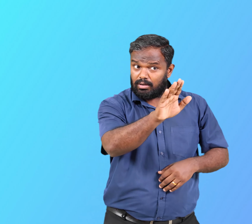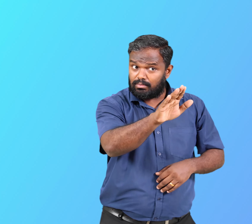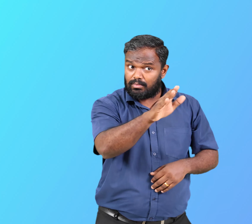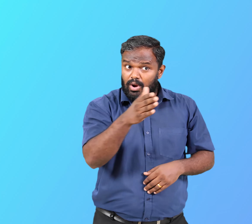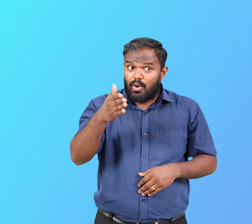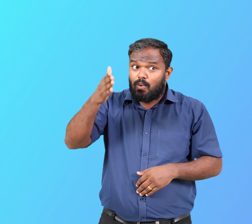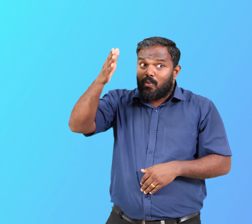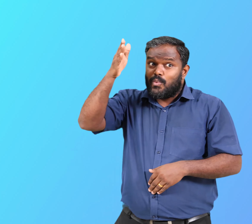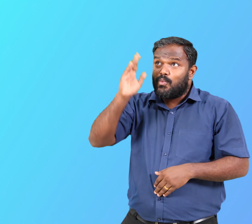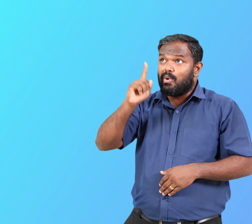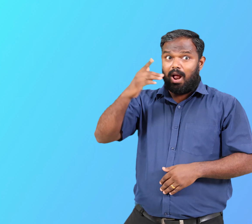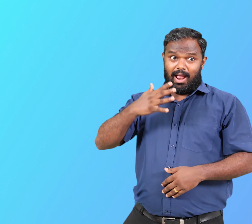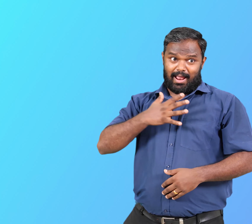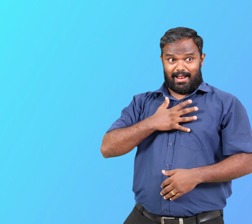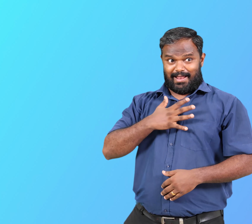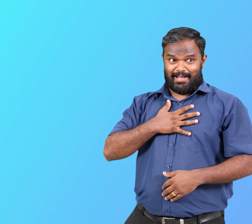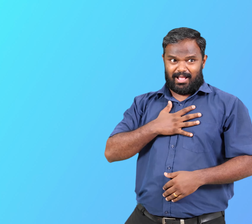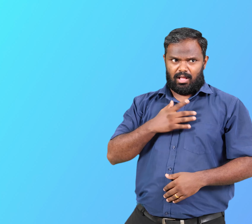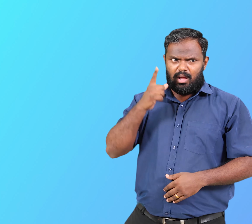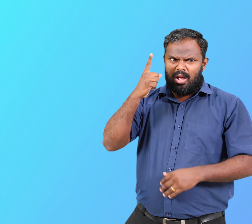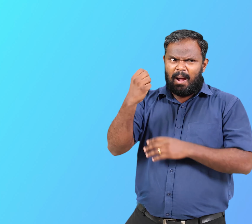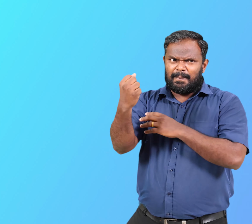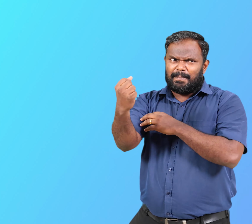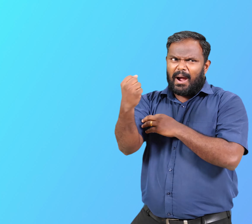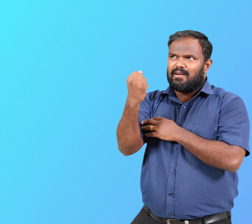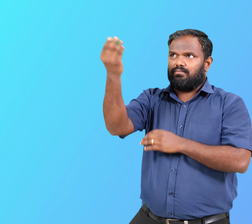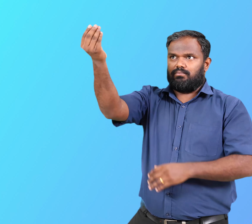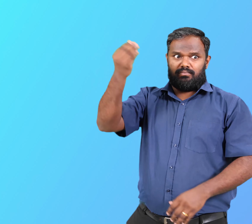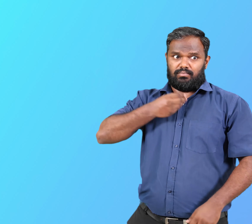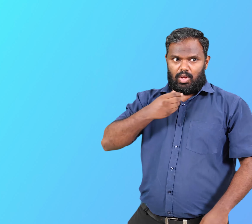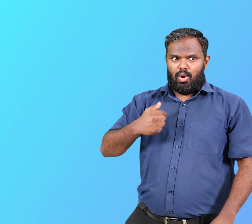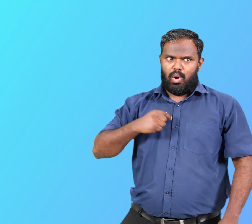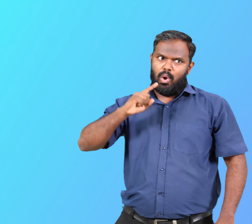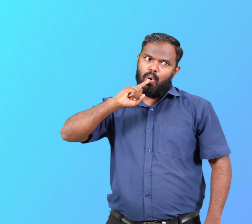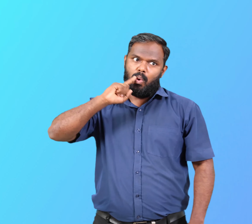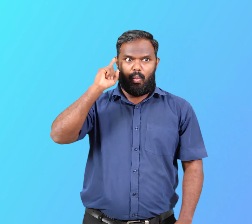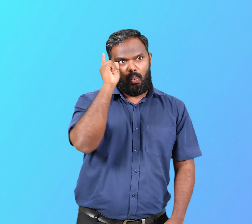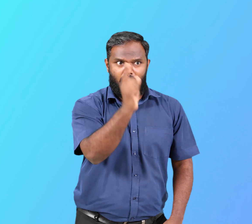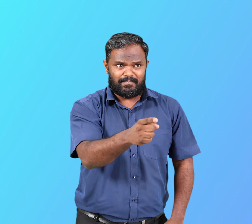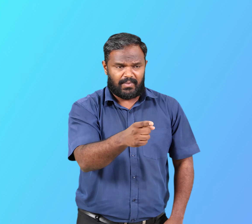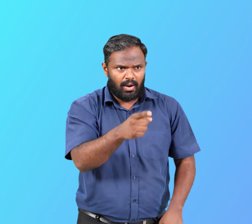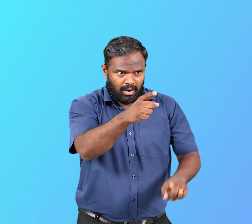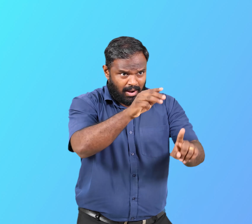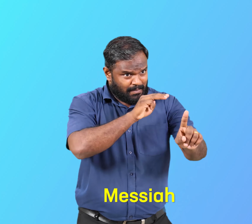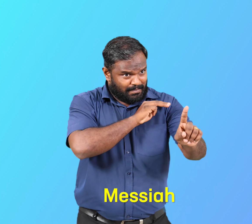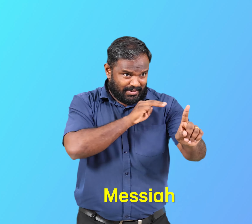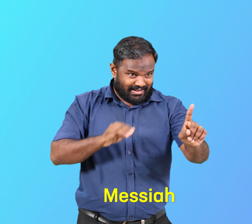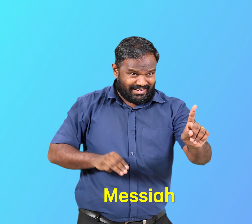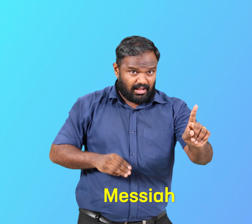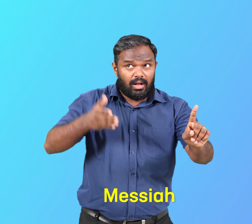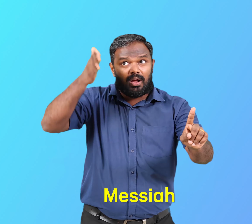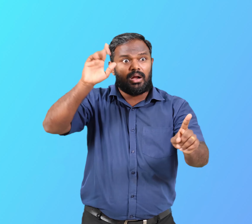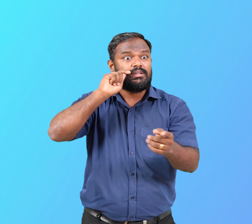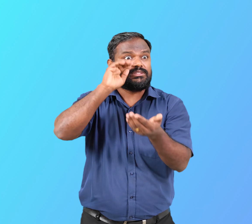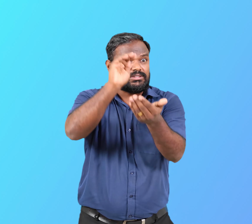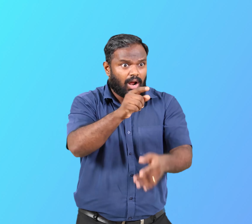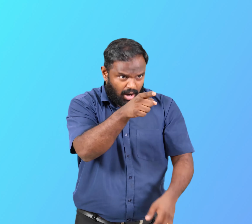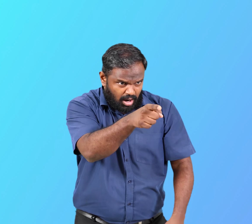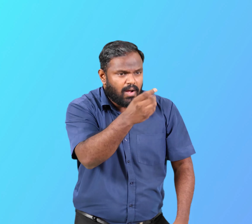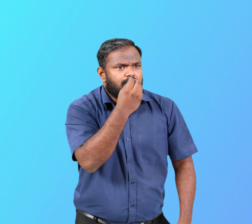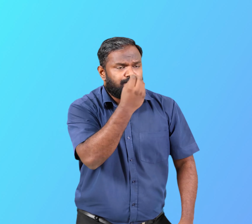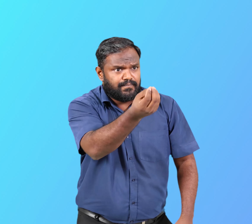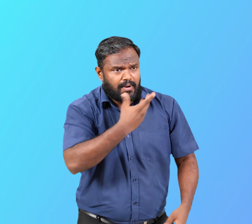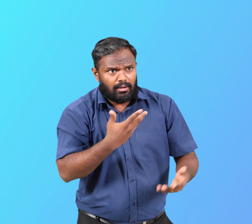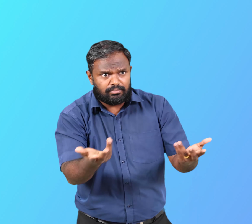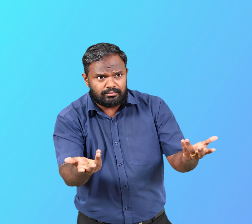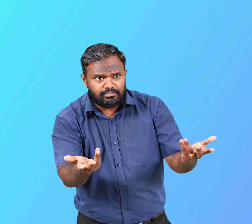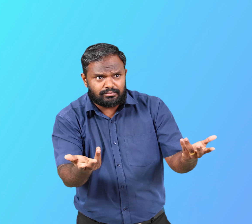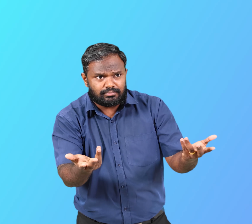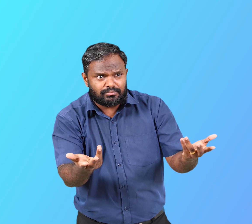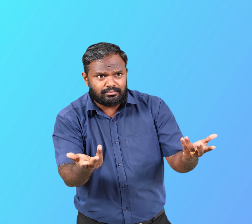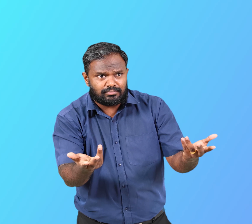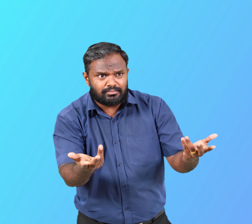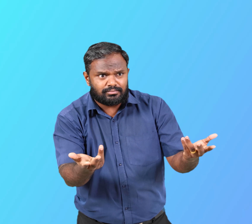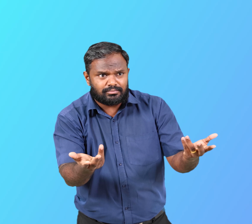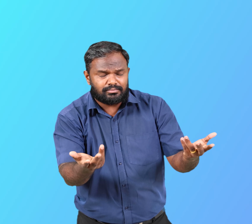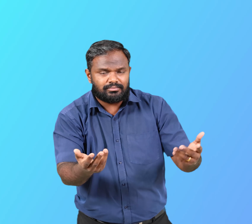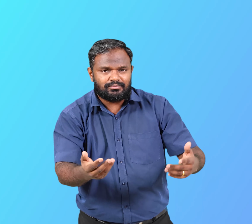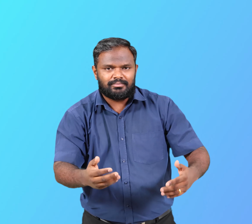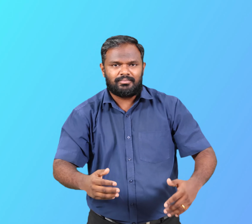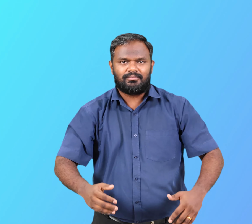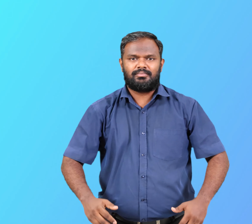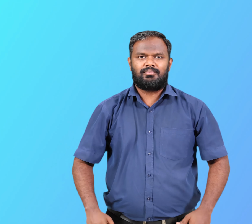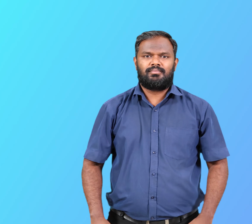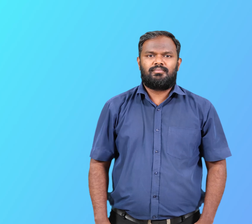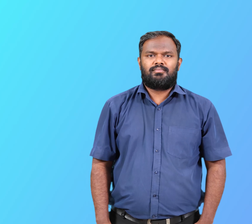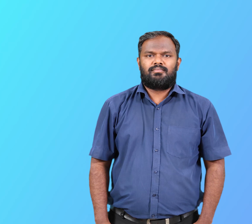“You are now under oath. I command you by the power of the living God to tell us the truth. Are you the Messiah, the Son of God?”